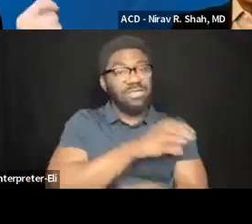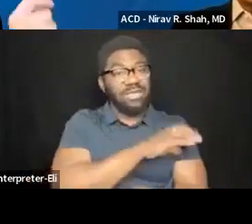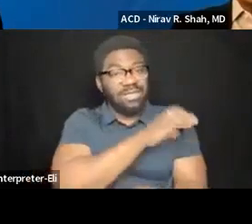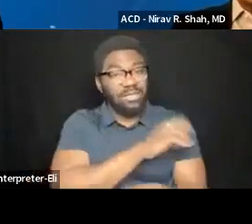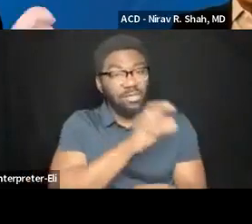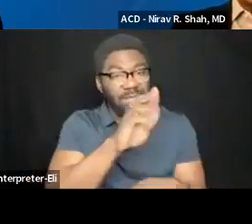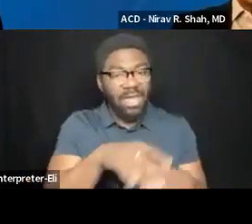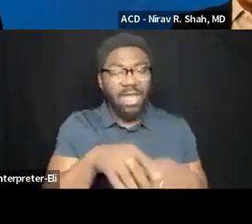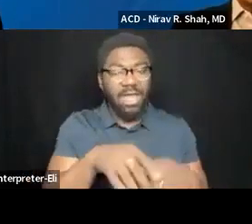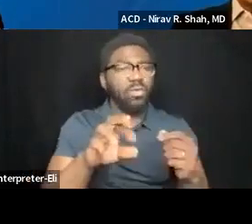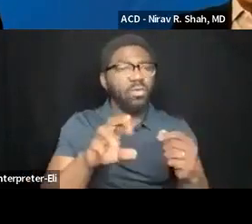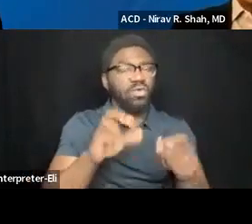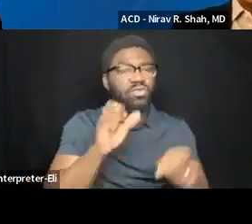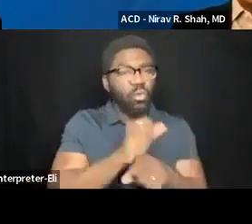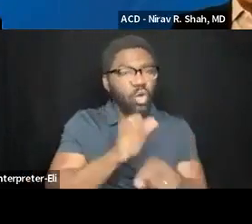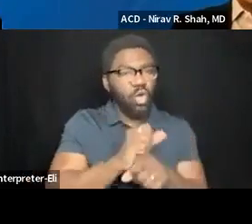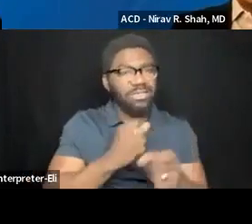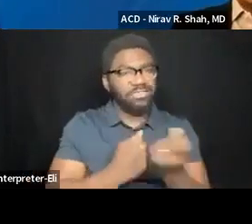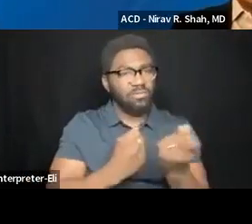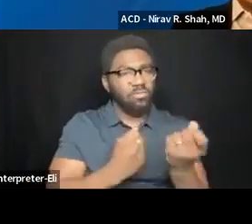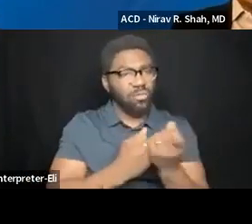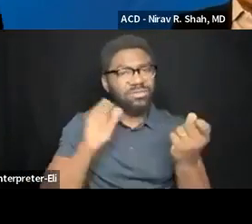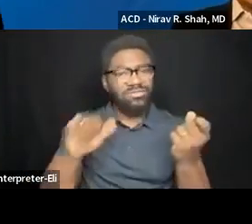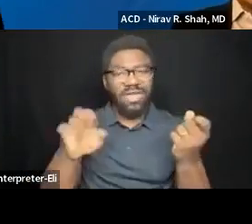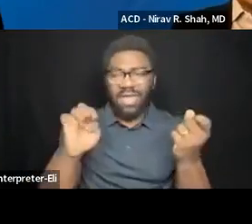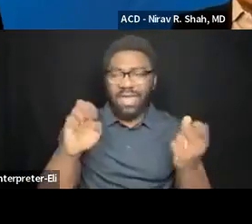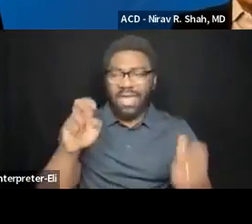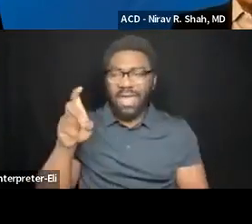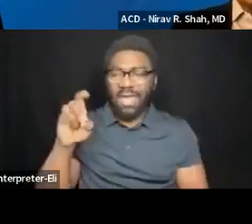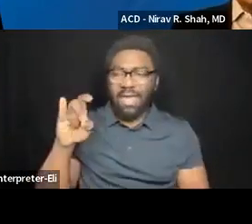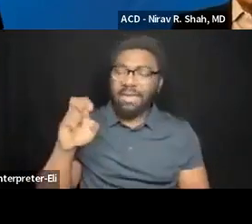you know, supports the epidemiology. And it is not clear to me